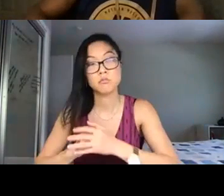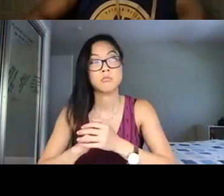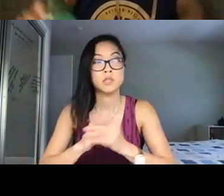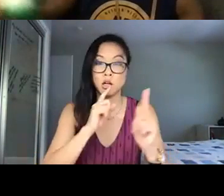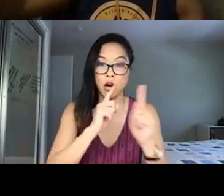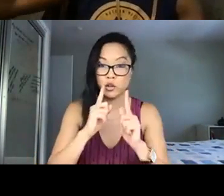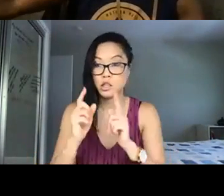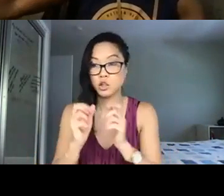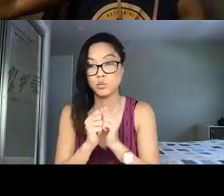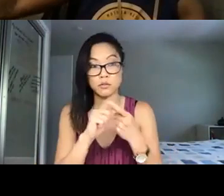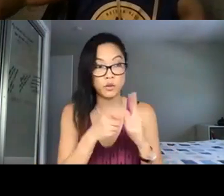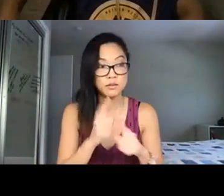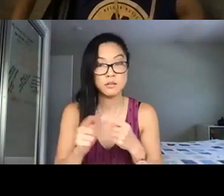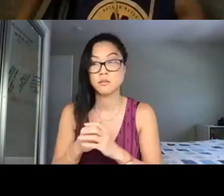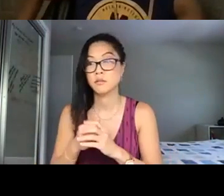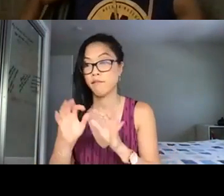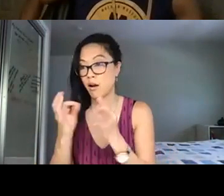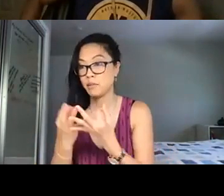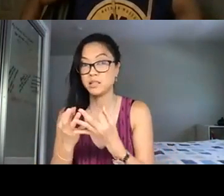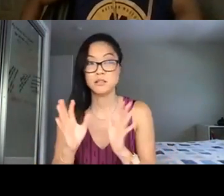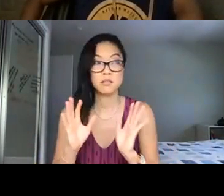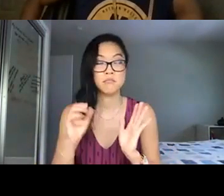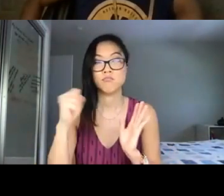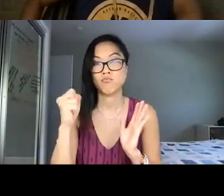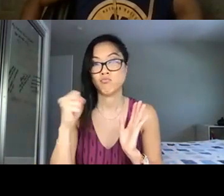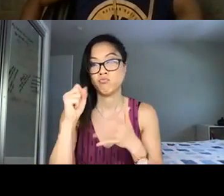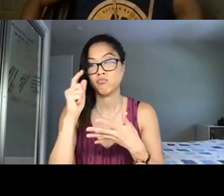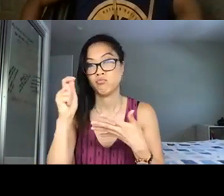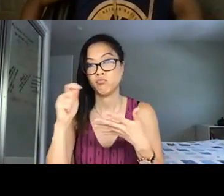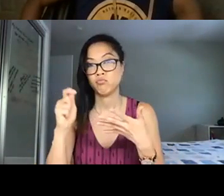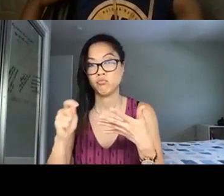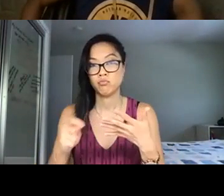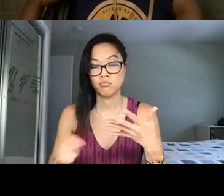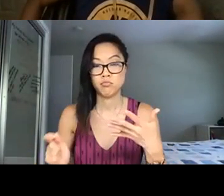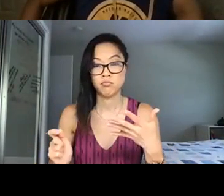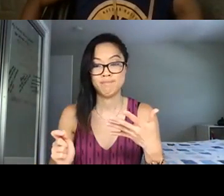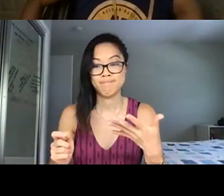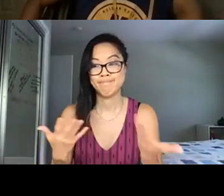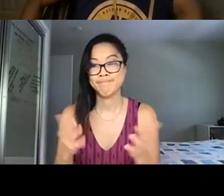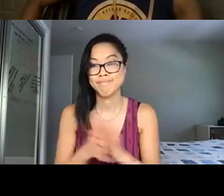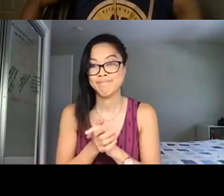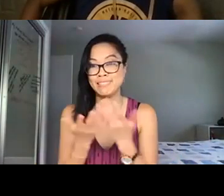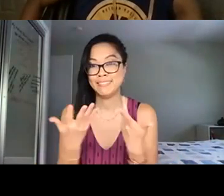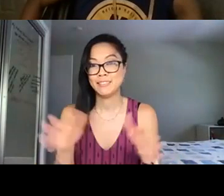all I'm going to say on that and pass it to whoever else is -- wants to speak.